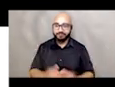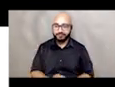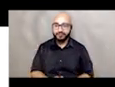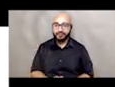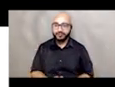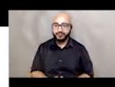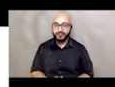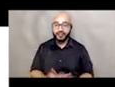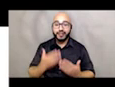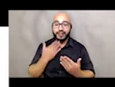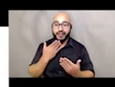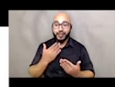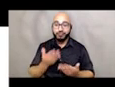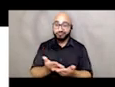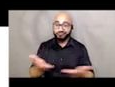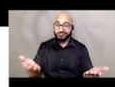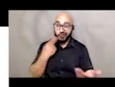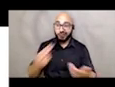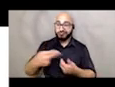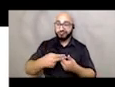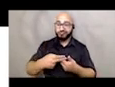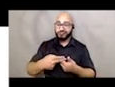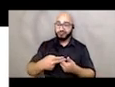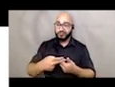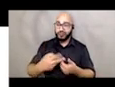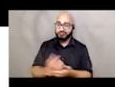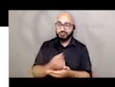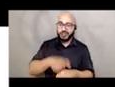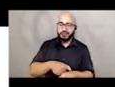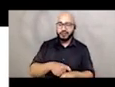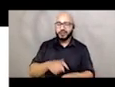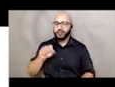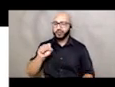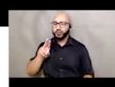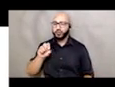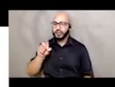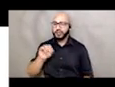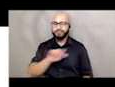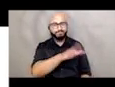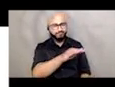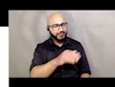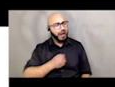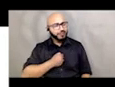Thank you, guys for taking the time, and... Enrique, I'm sorry, we had a question come up in the Q&A.